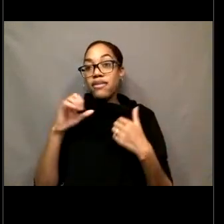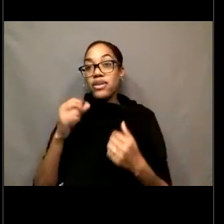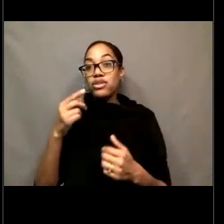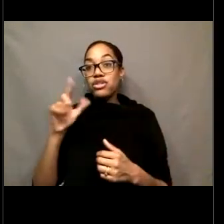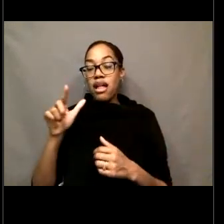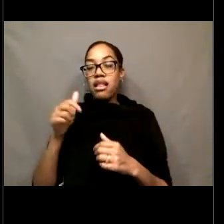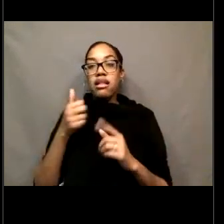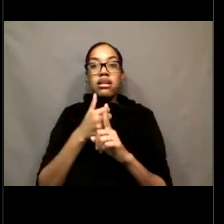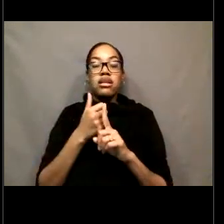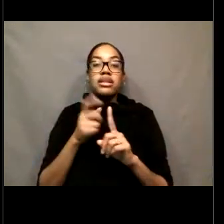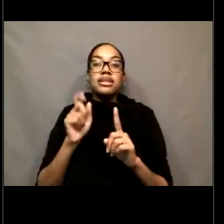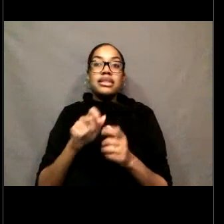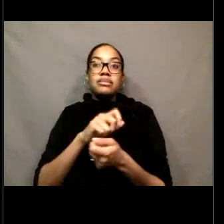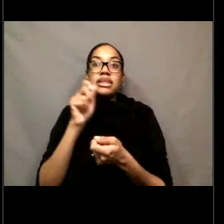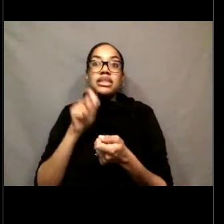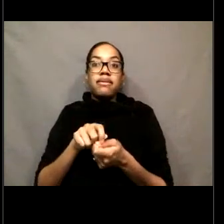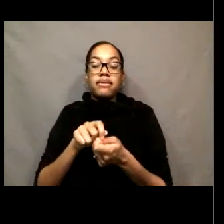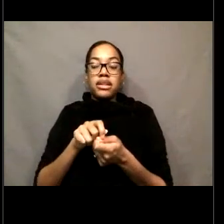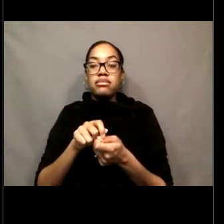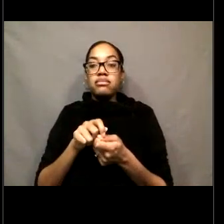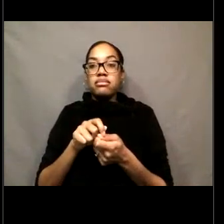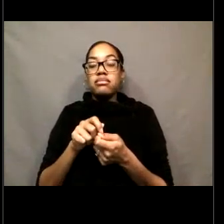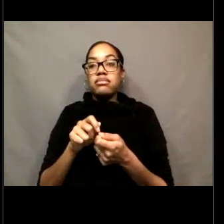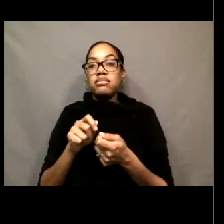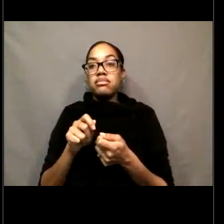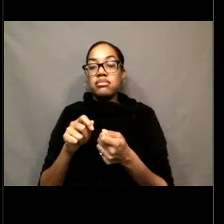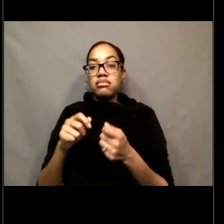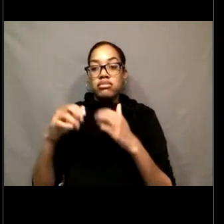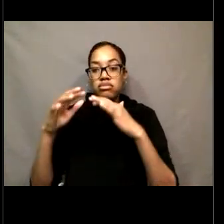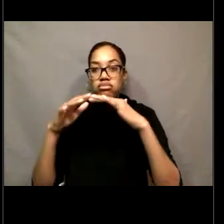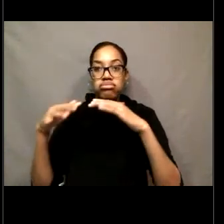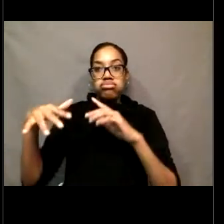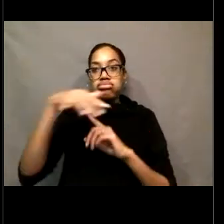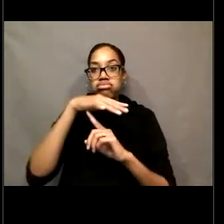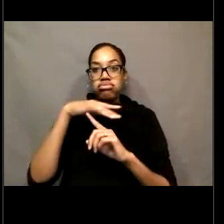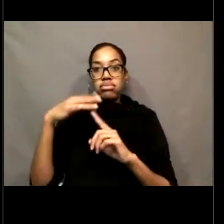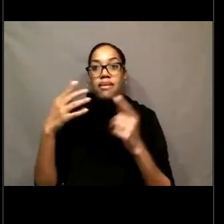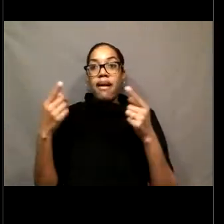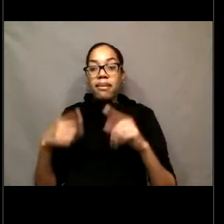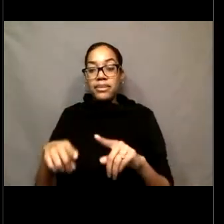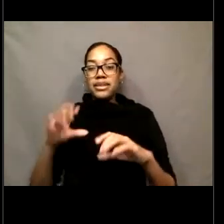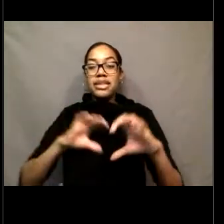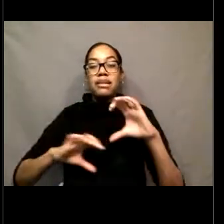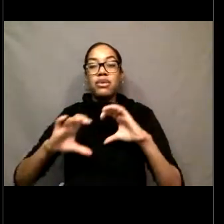in order for that chemical reaction to work. I mean it's basically a chemical reaction that they make happen